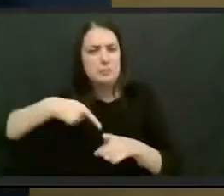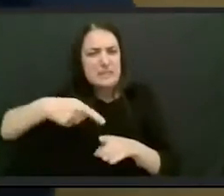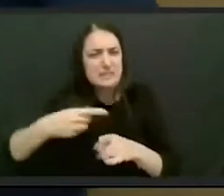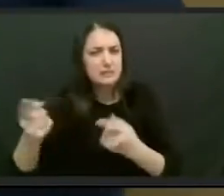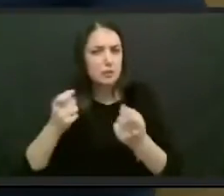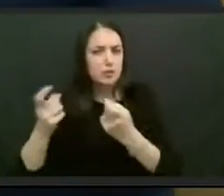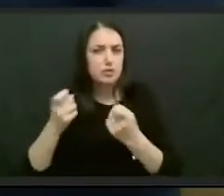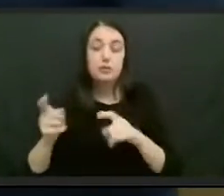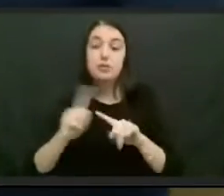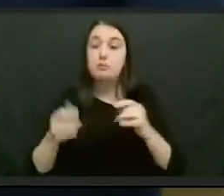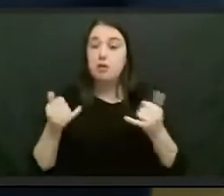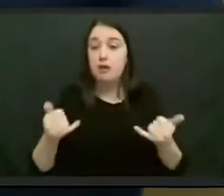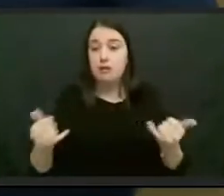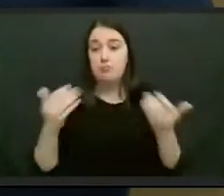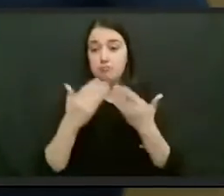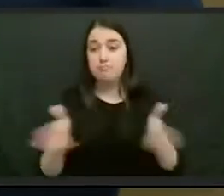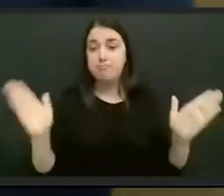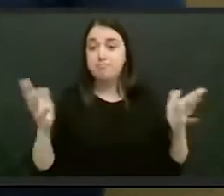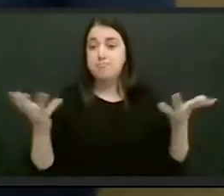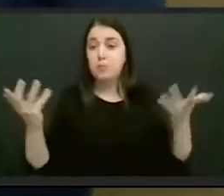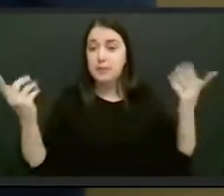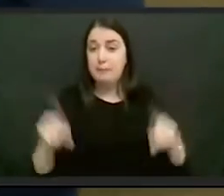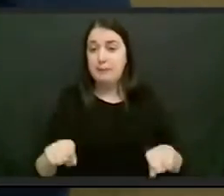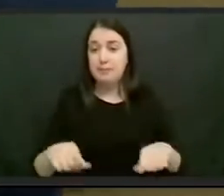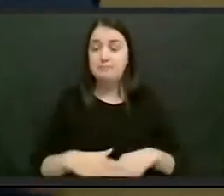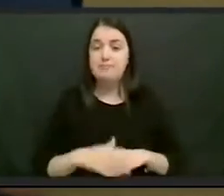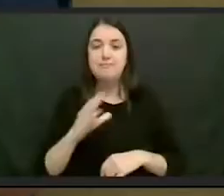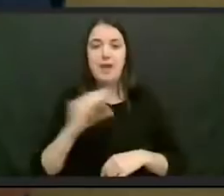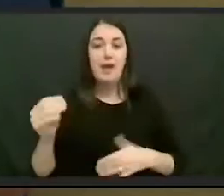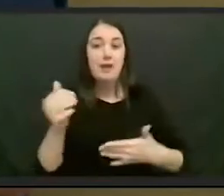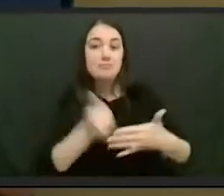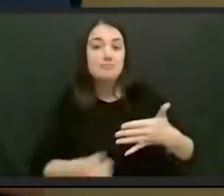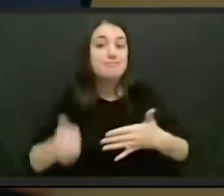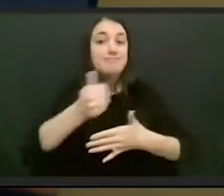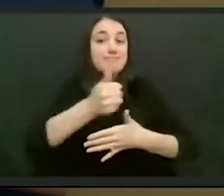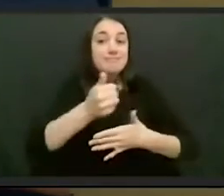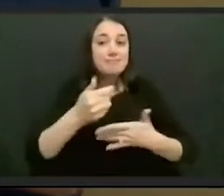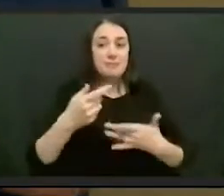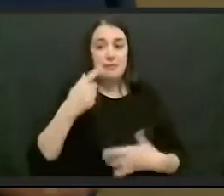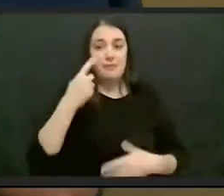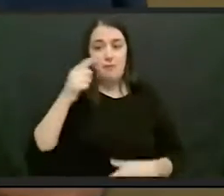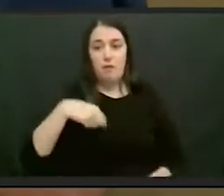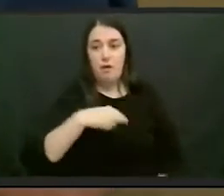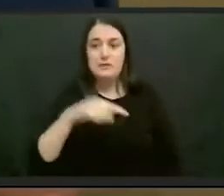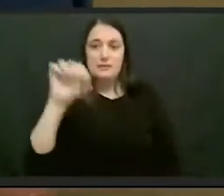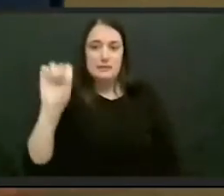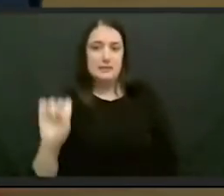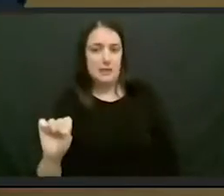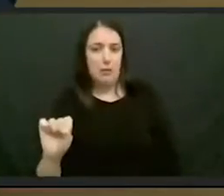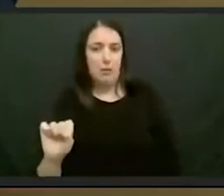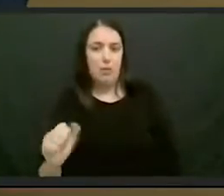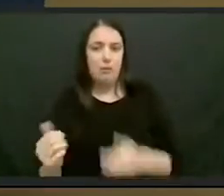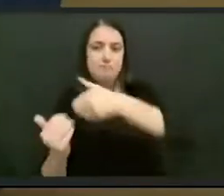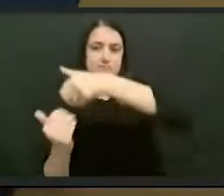let you know kinda what the strategic priorities are for us operationally on the southern side of the fire. You'll see this big yellow line that goes right through the center up here.